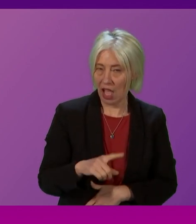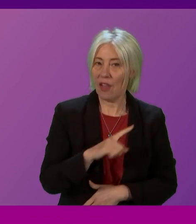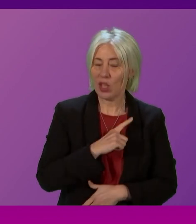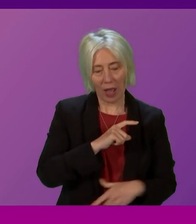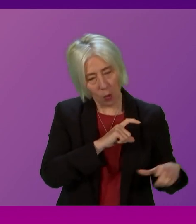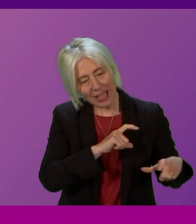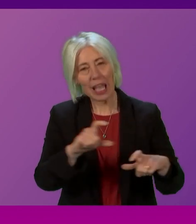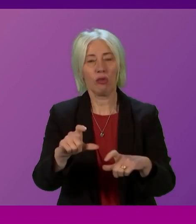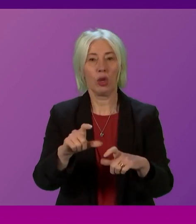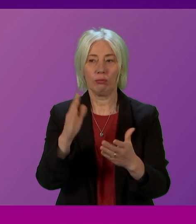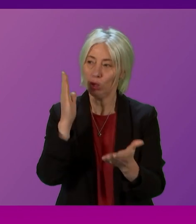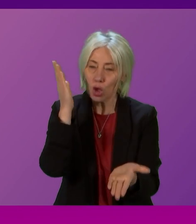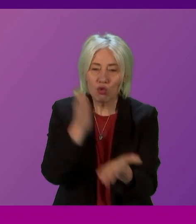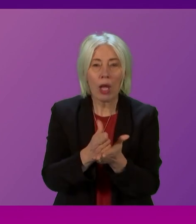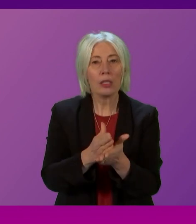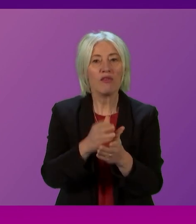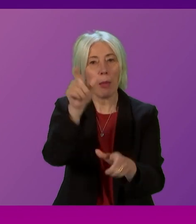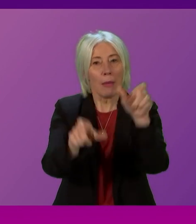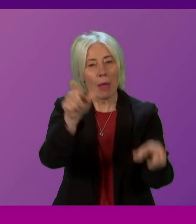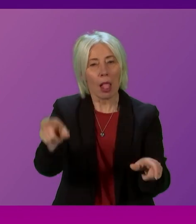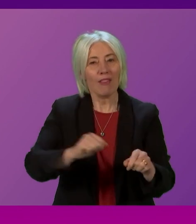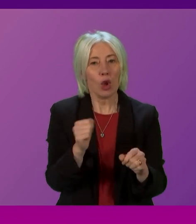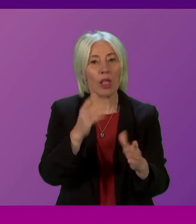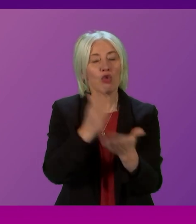continue to have the trust of the people of Scotland as we do so.